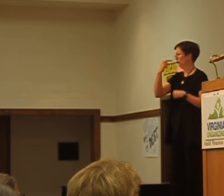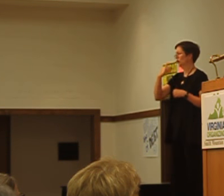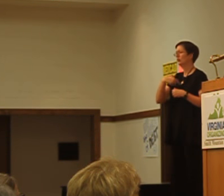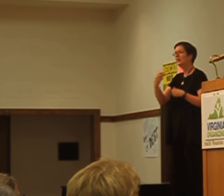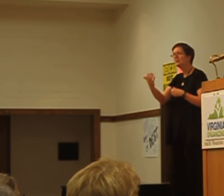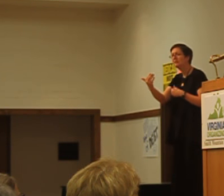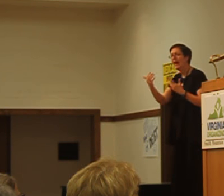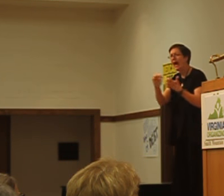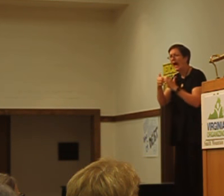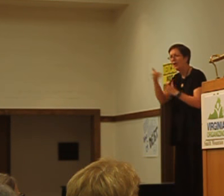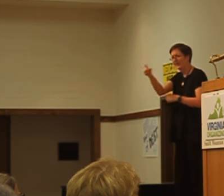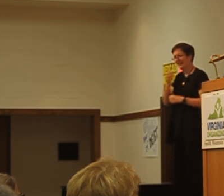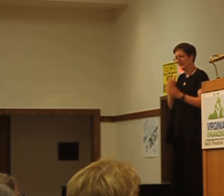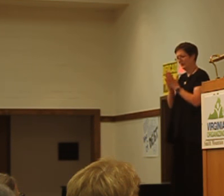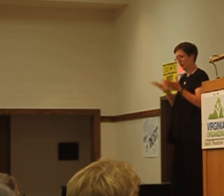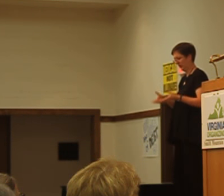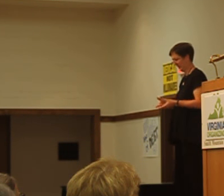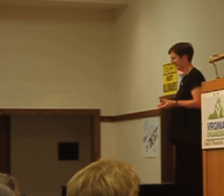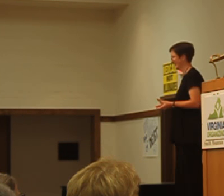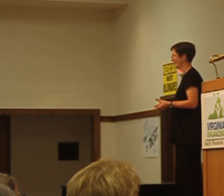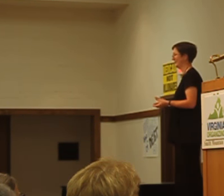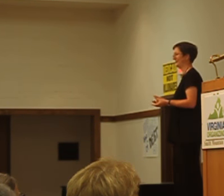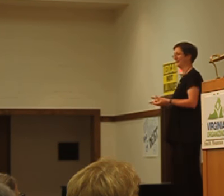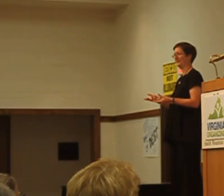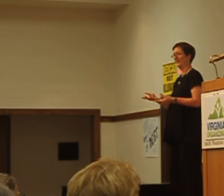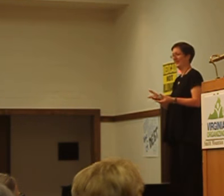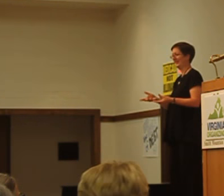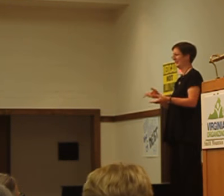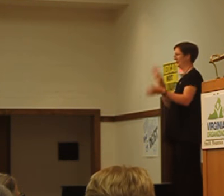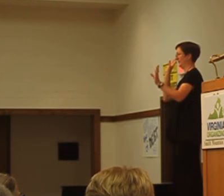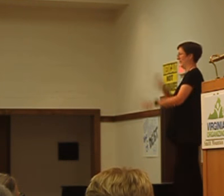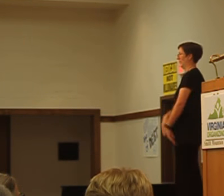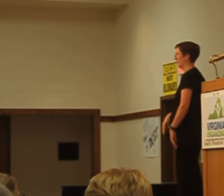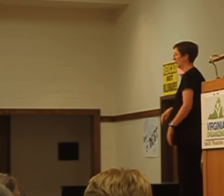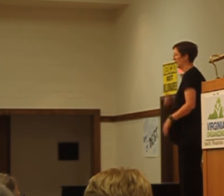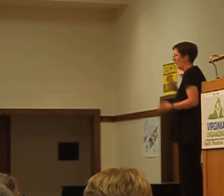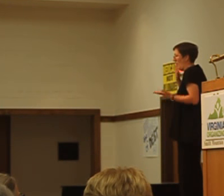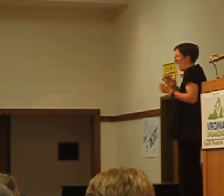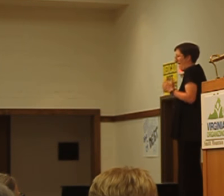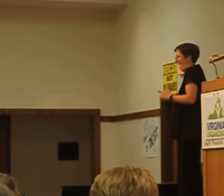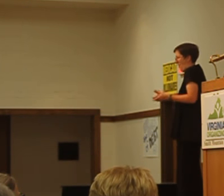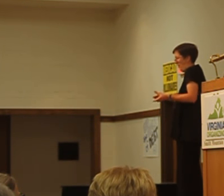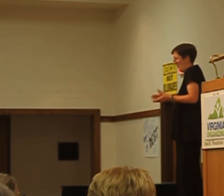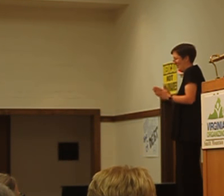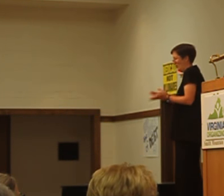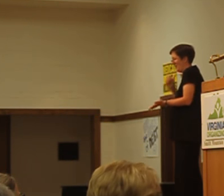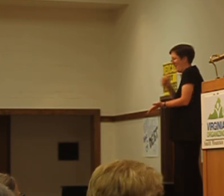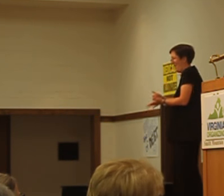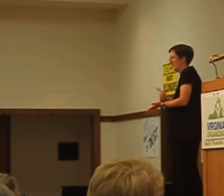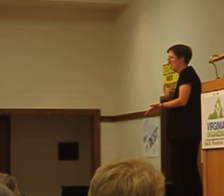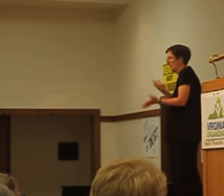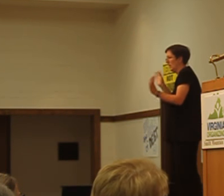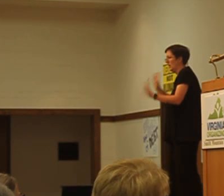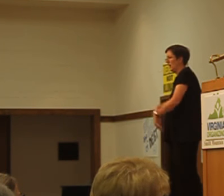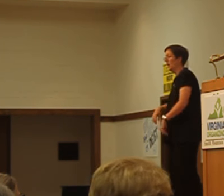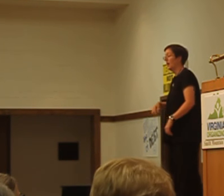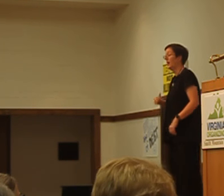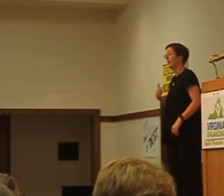and I put it to the side for about a year. Then I heard about Virginia Organizing,